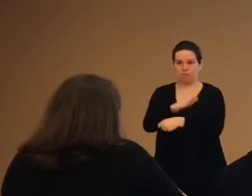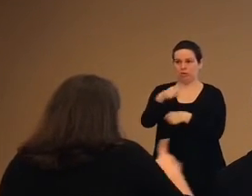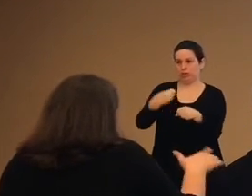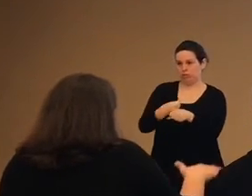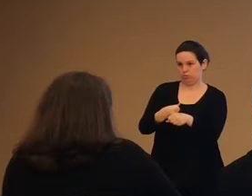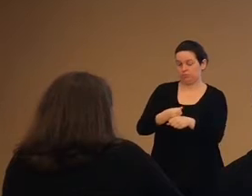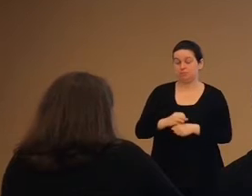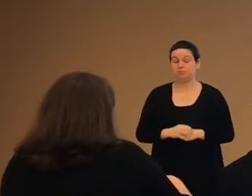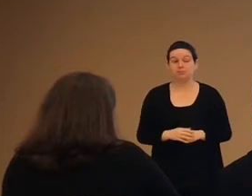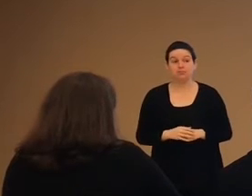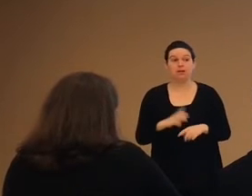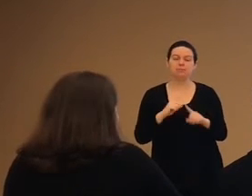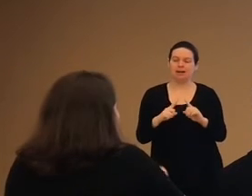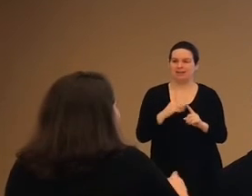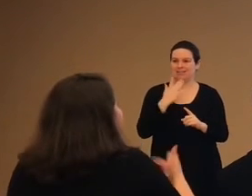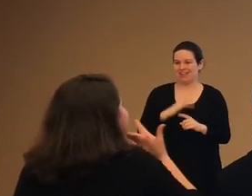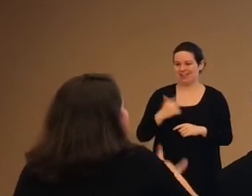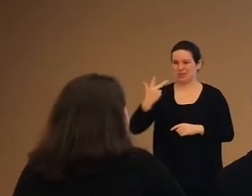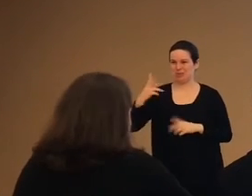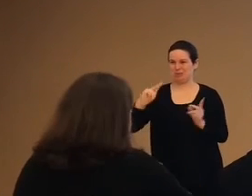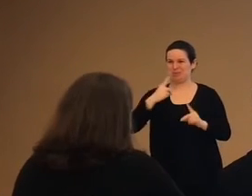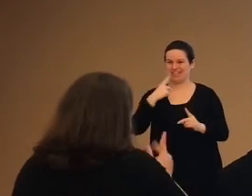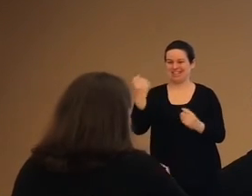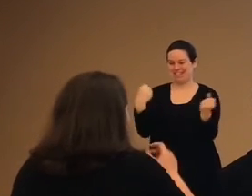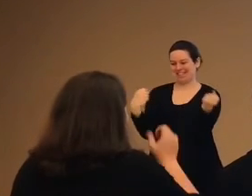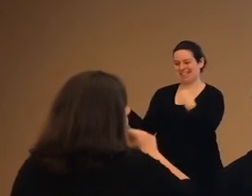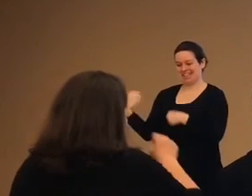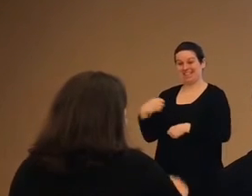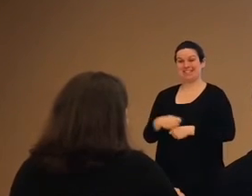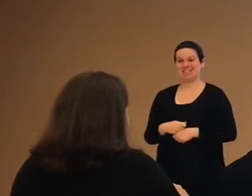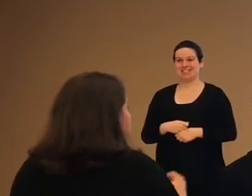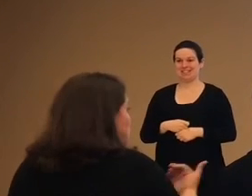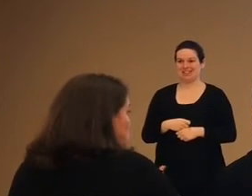But luckily three people said yes, it's new, but we'll work on it